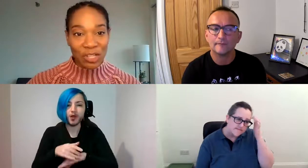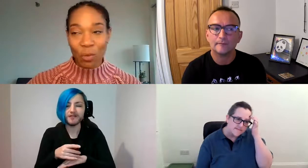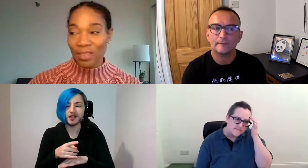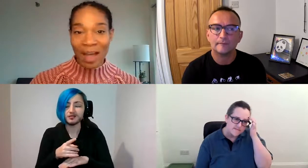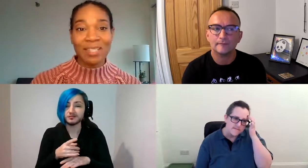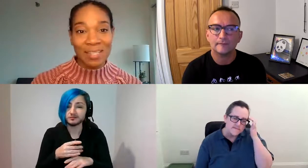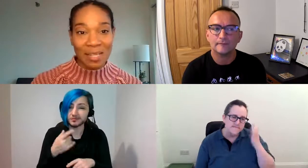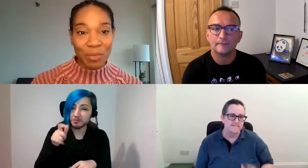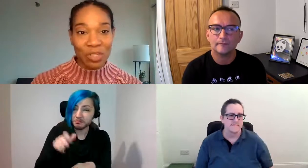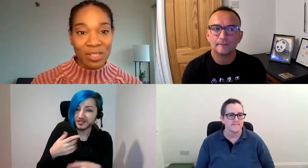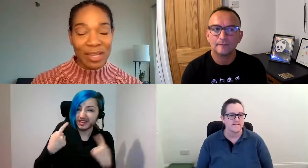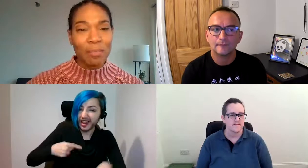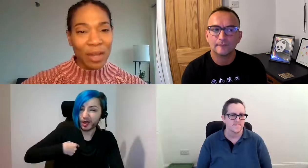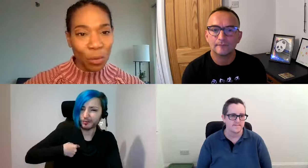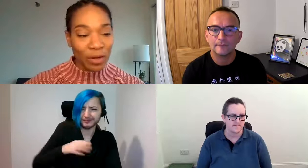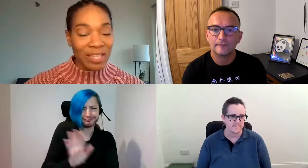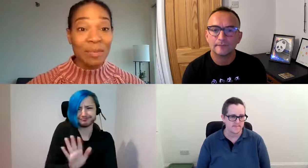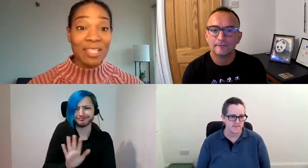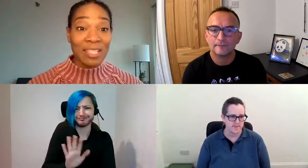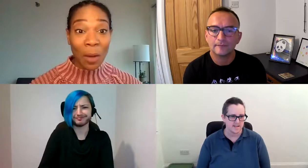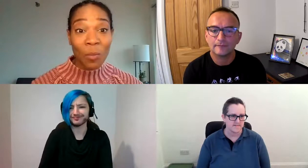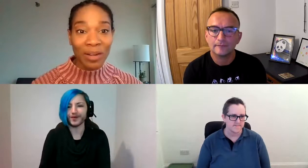will create something that feels affirming and right